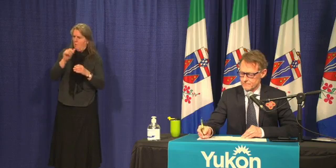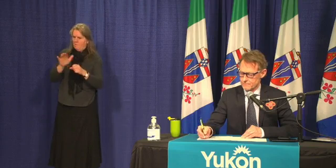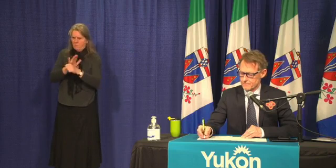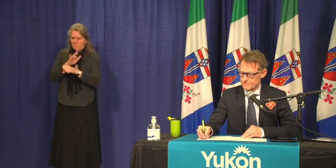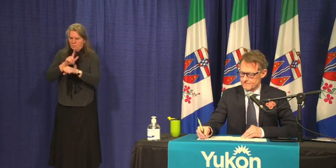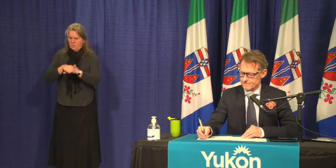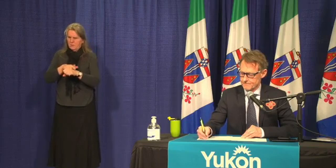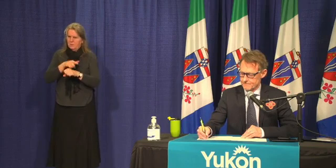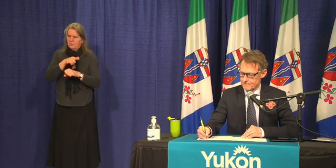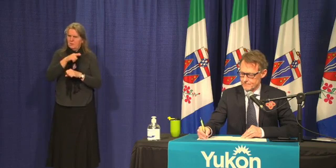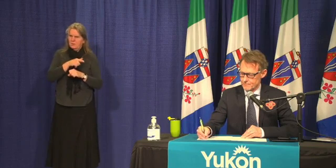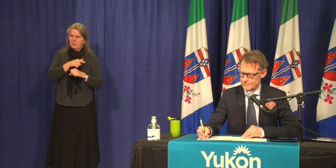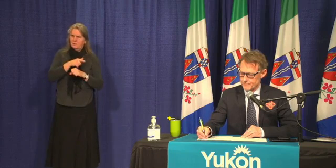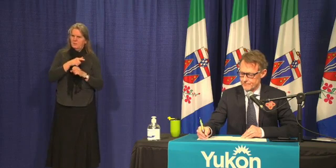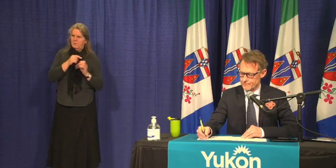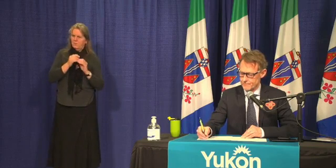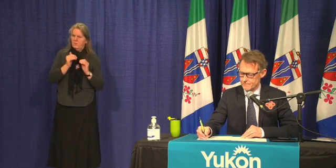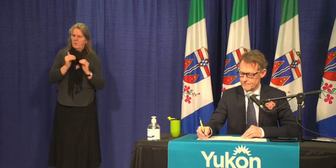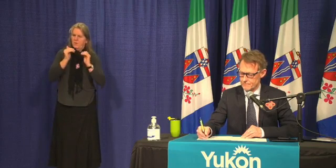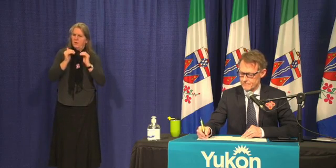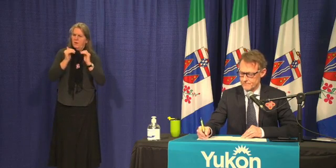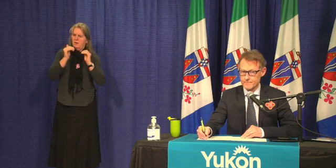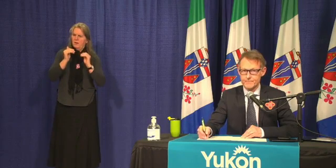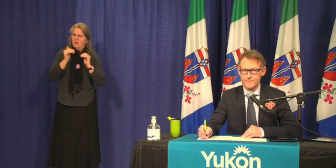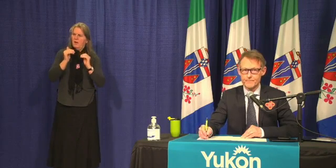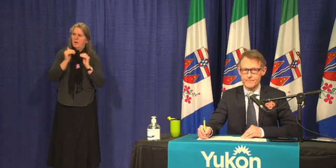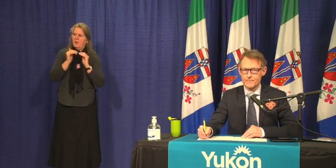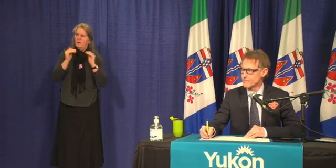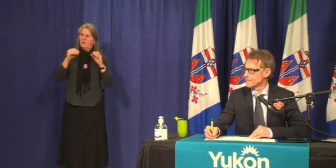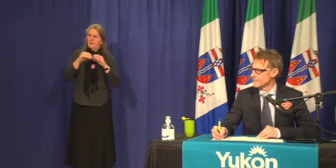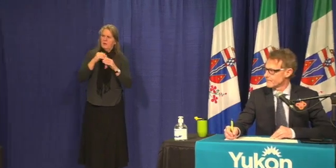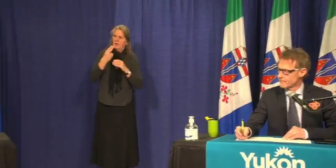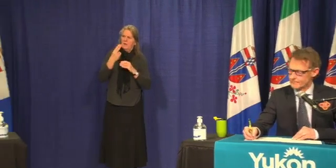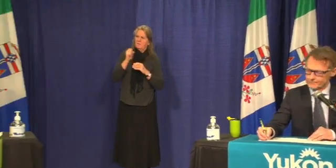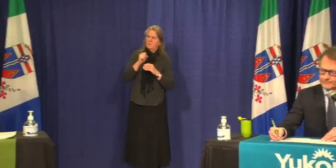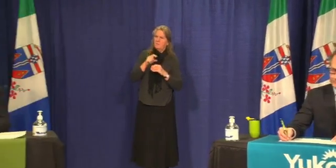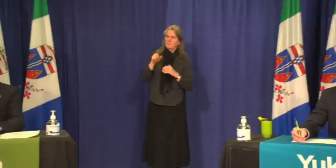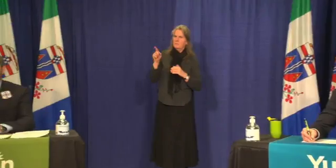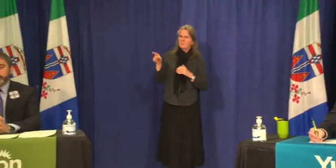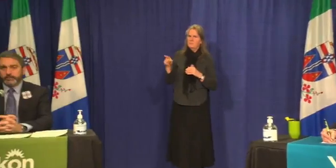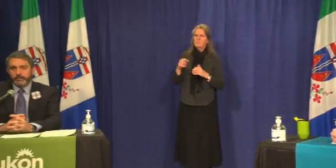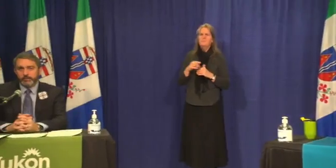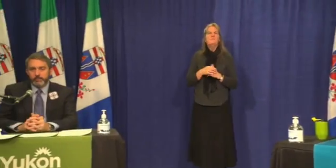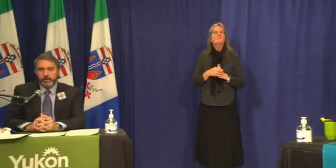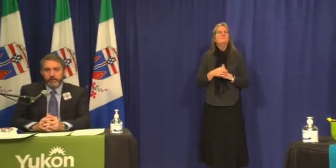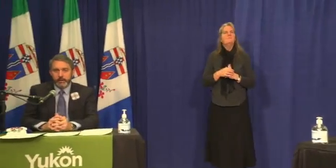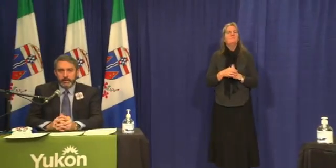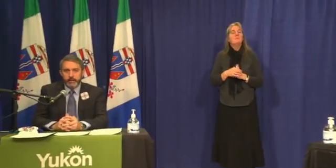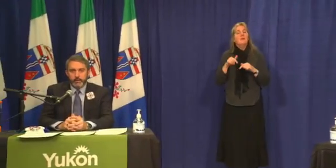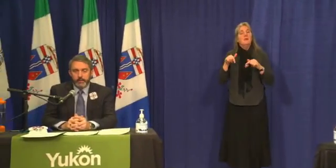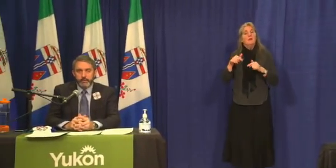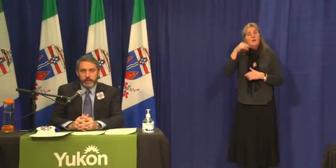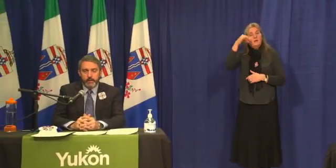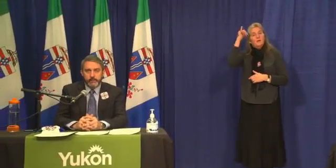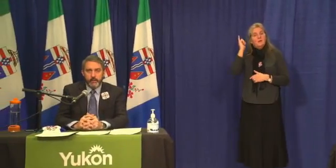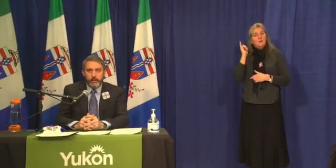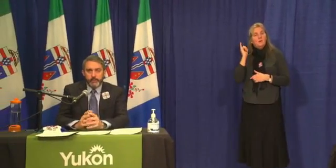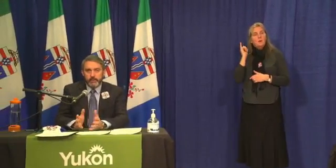basis in school for these higher grades in high school? We are either unique